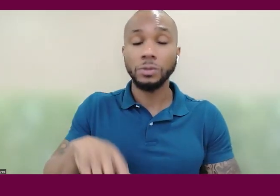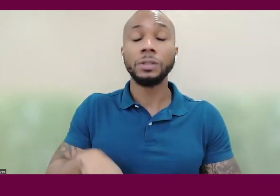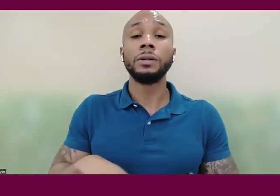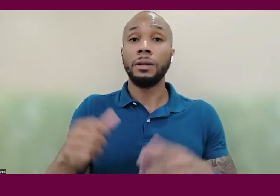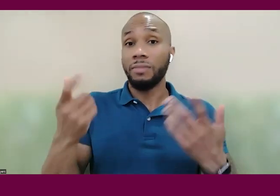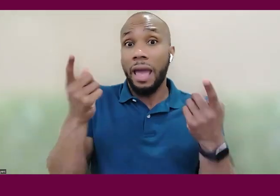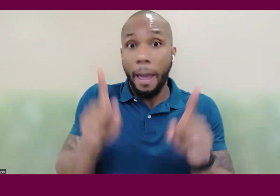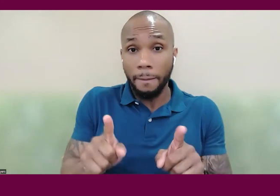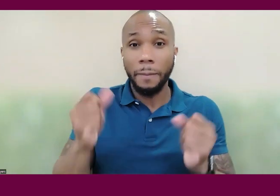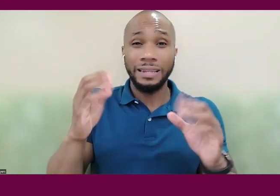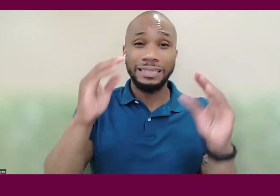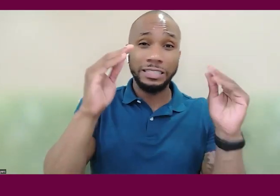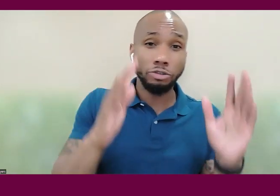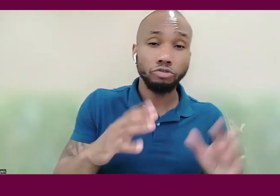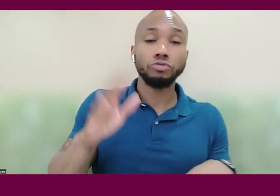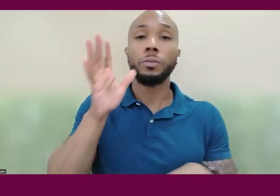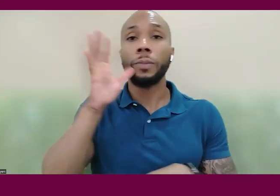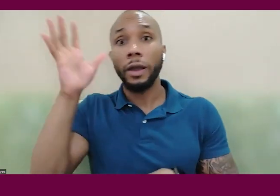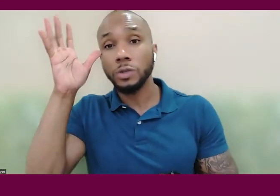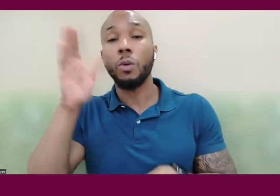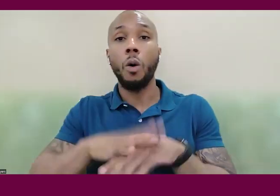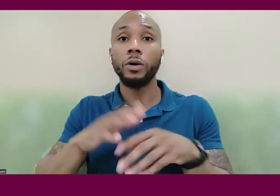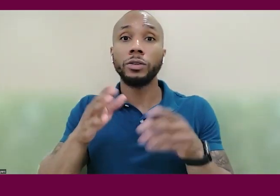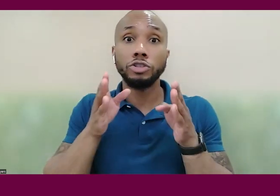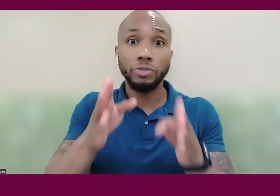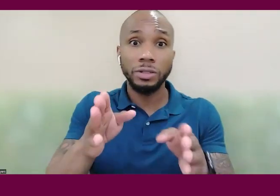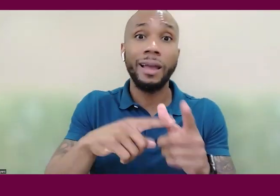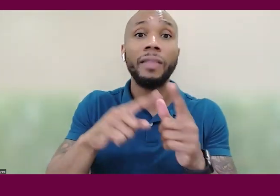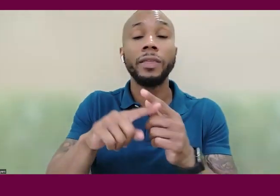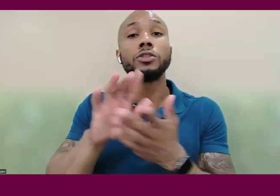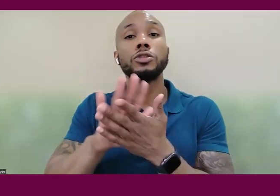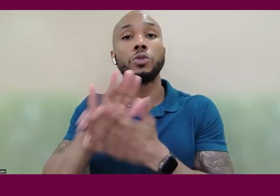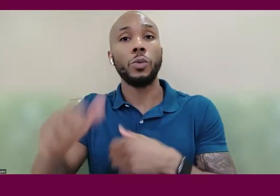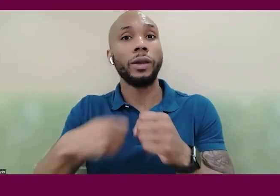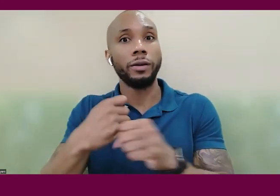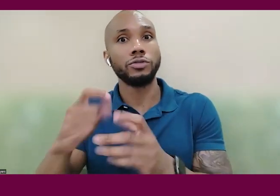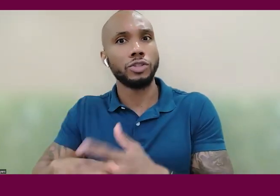A whole lot of teachers and parents were out on the streets and then the school year started.